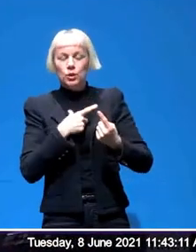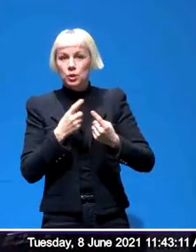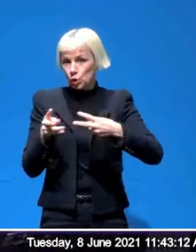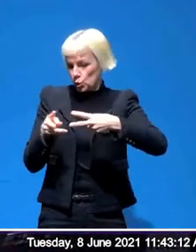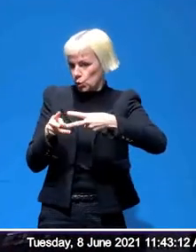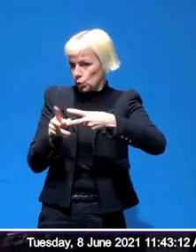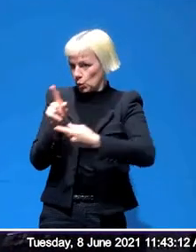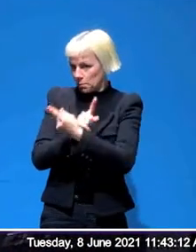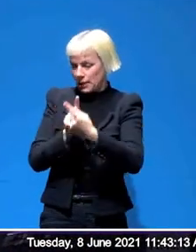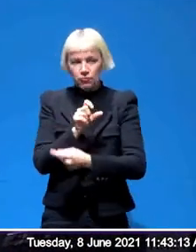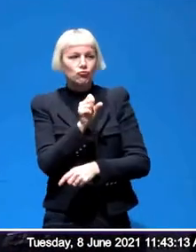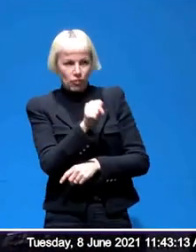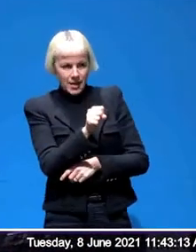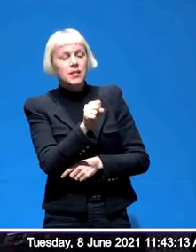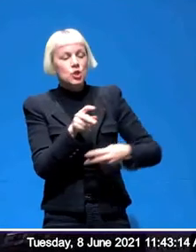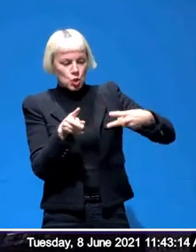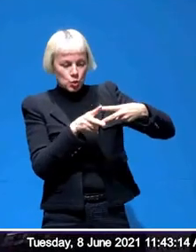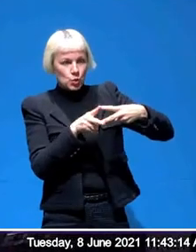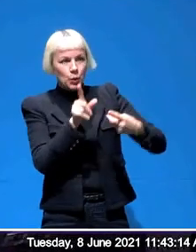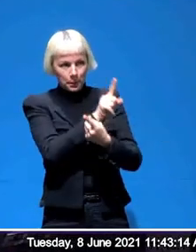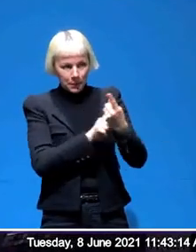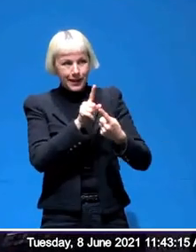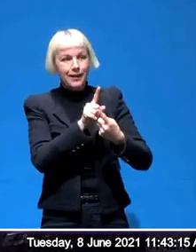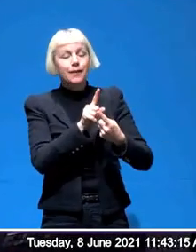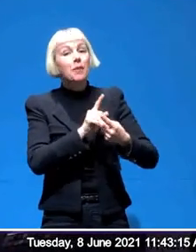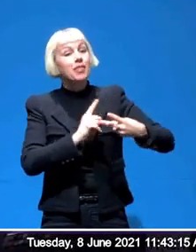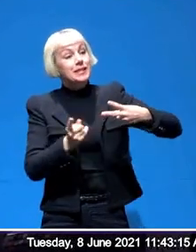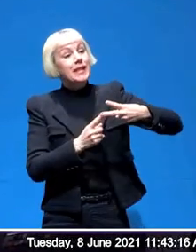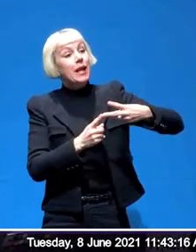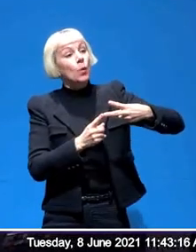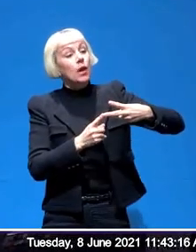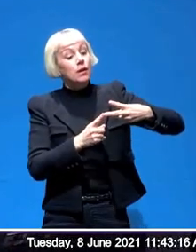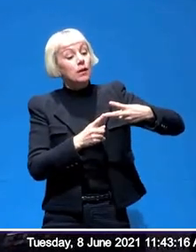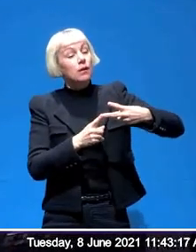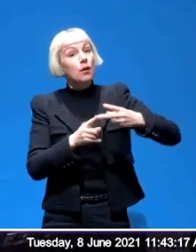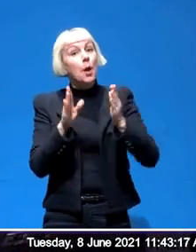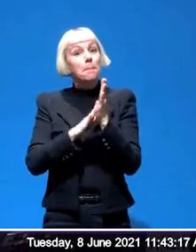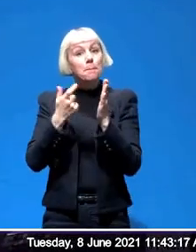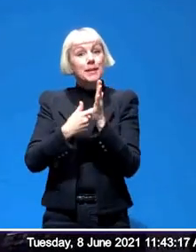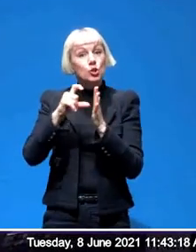There were two meetings. After that one, Stewart Dodd was going to get back to us with the results of